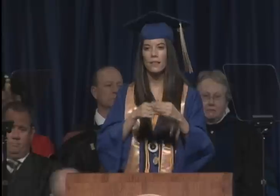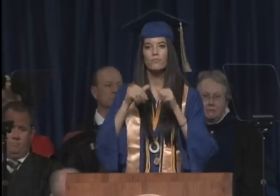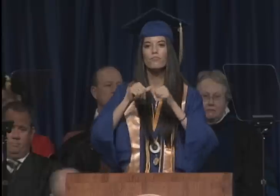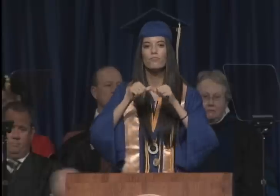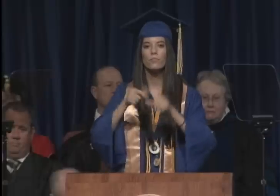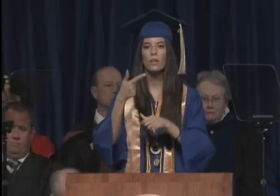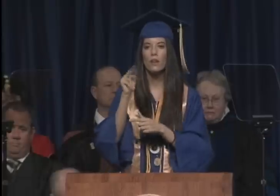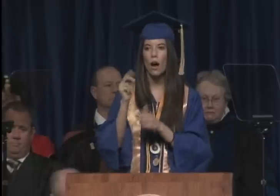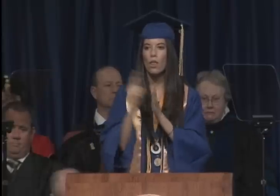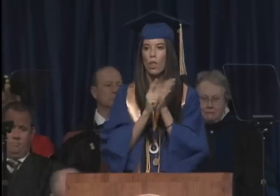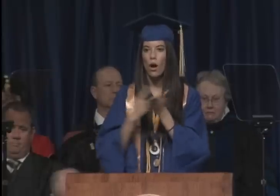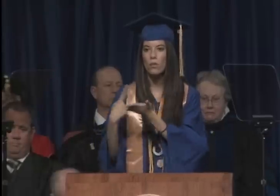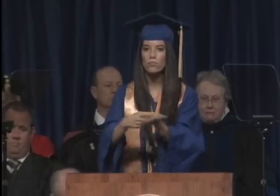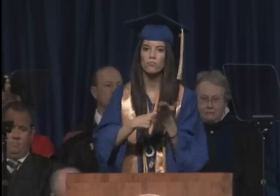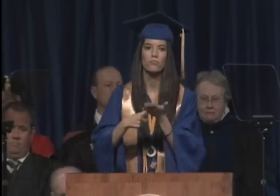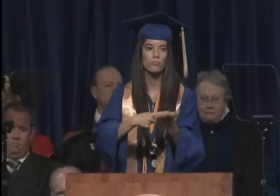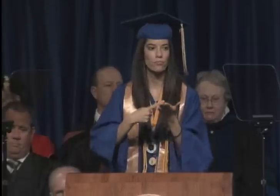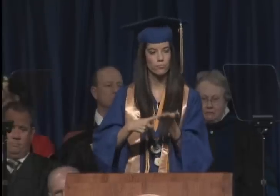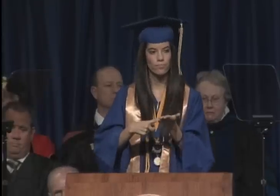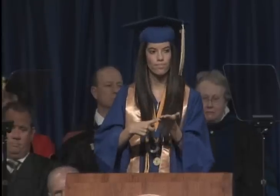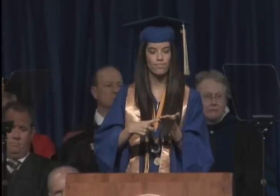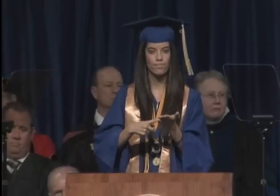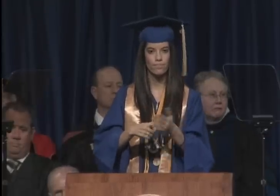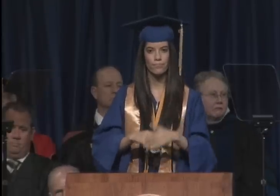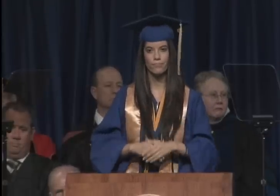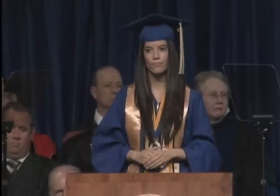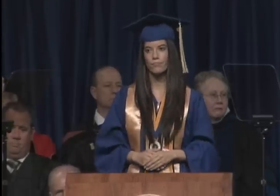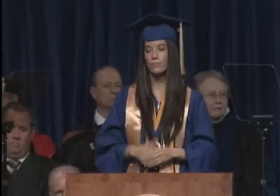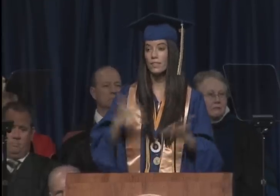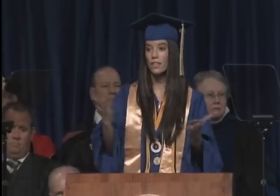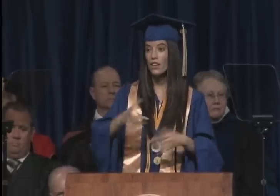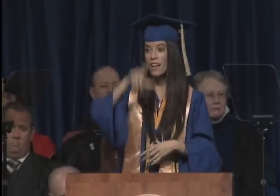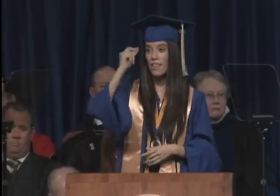And the recent tragedies that have led to the gun debate.